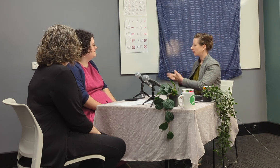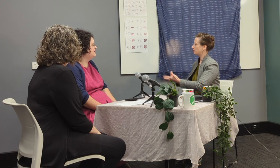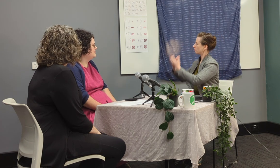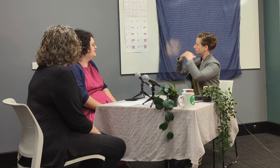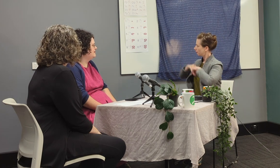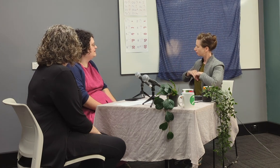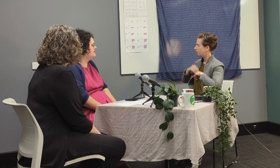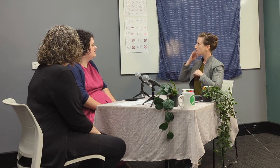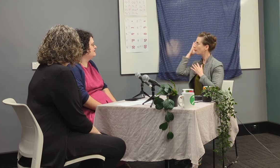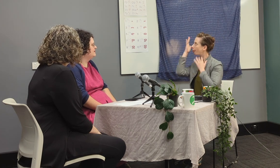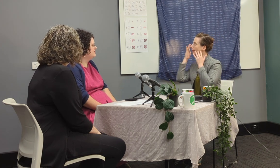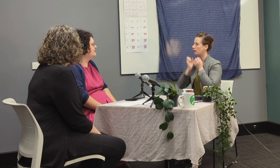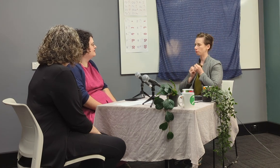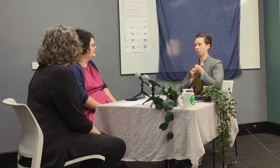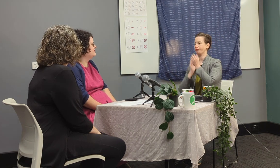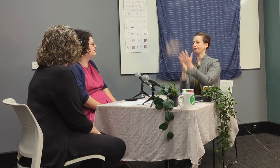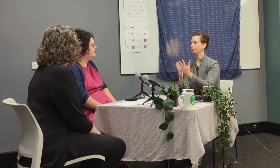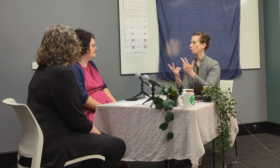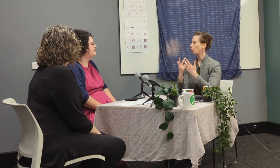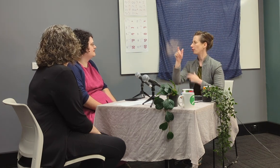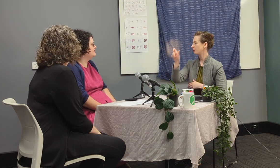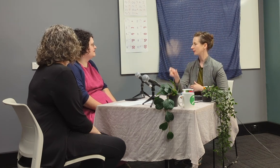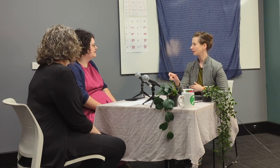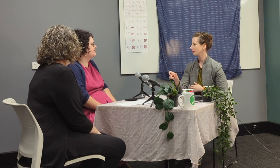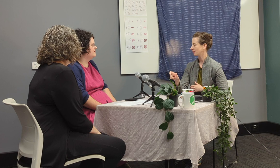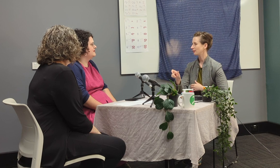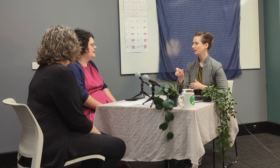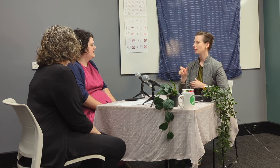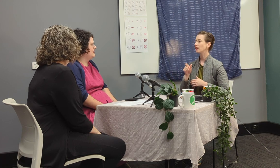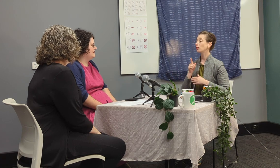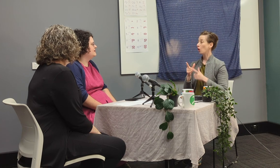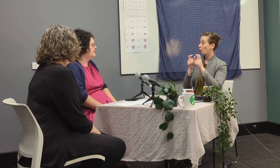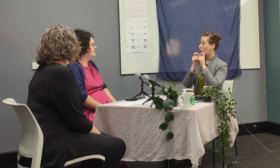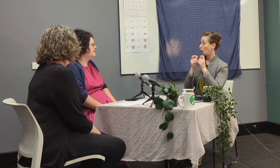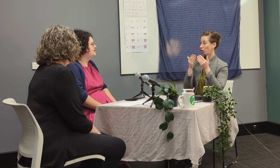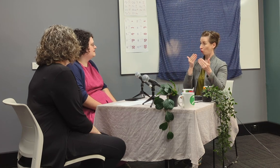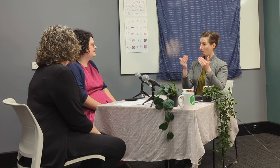So, the person had to read the story, think about it, and then reproduce it to another person.